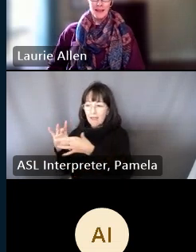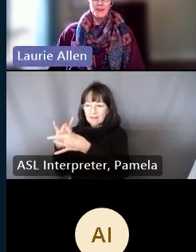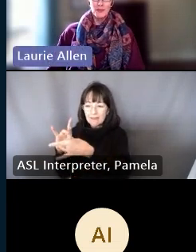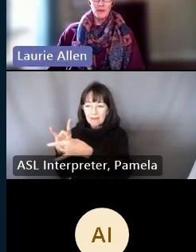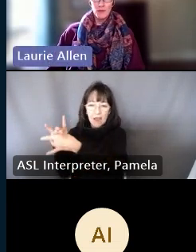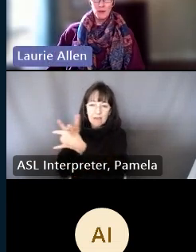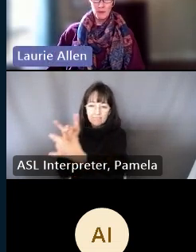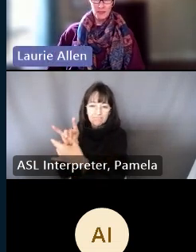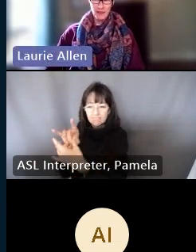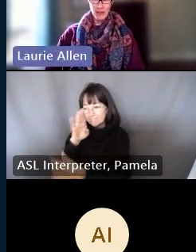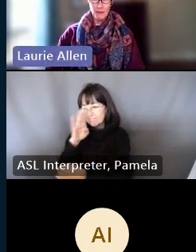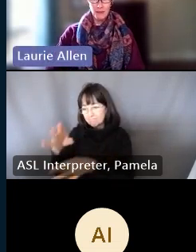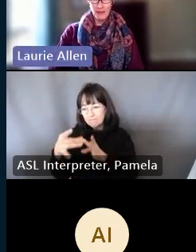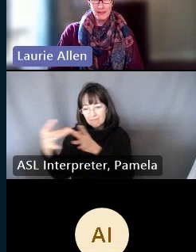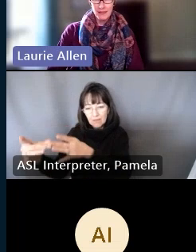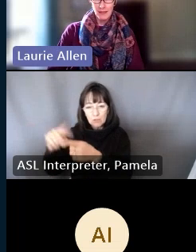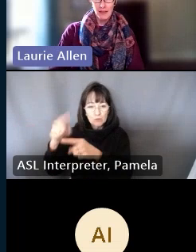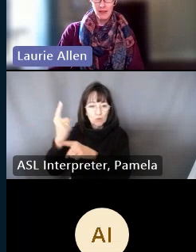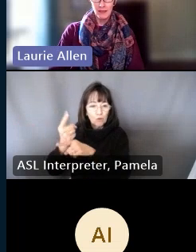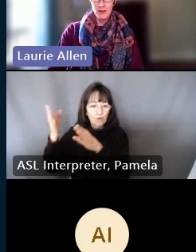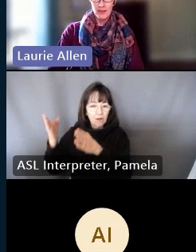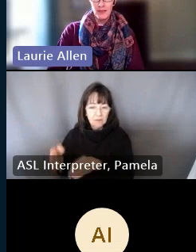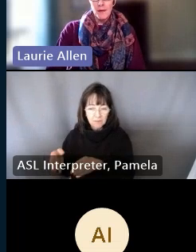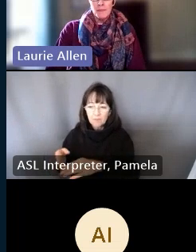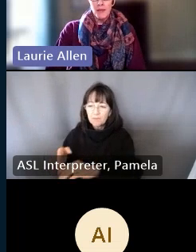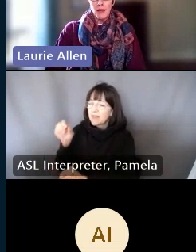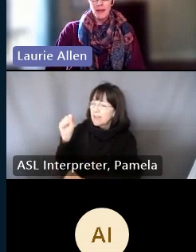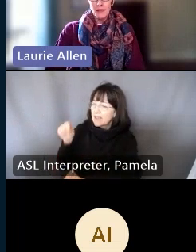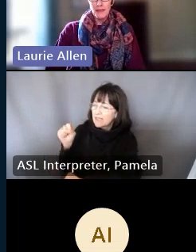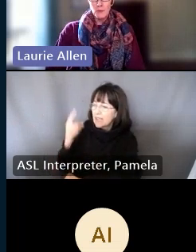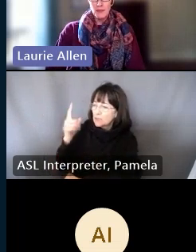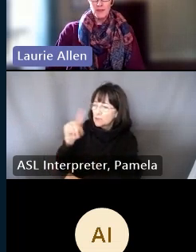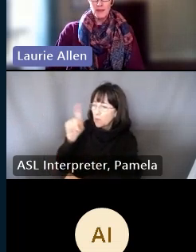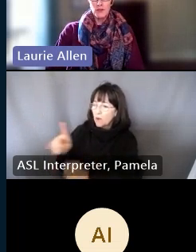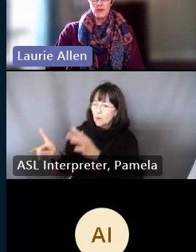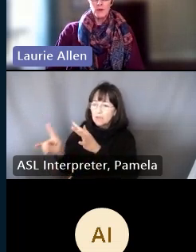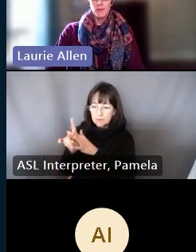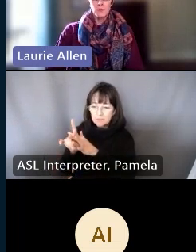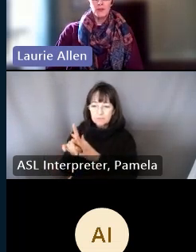And, Jordyn, there was one question that came up that I did see that I’ll address asking if Windows 11 or 12 will improve